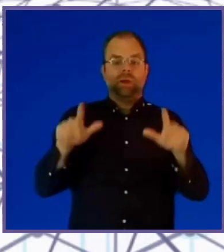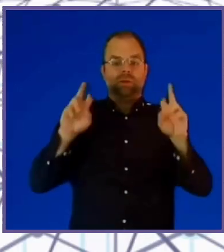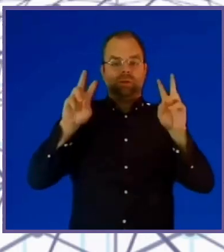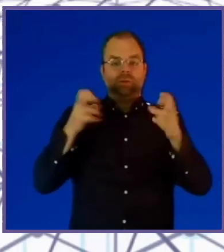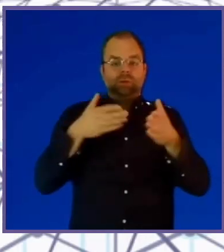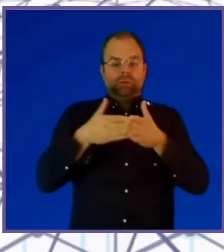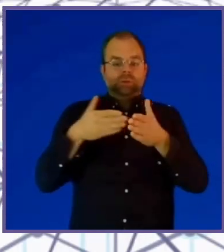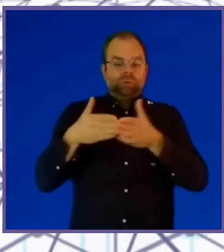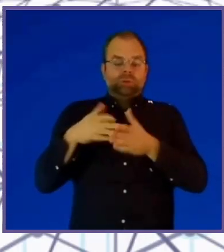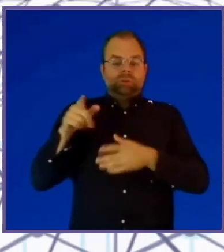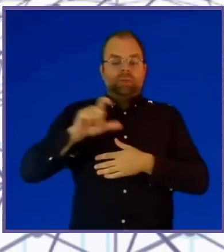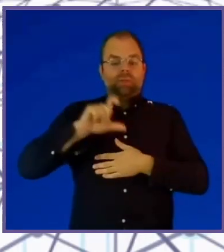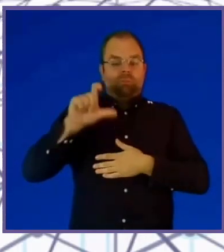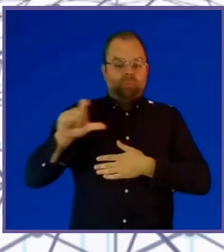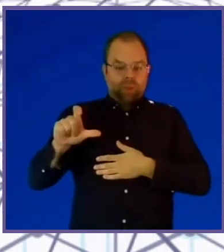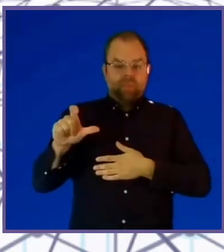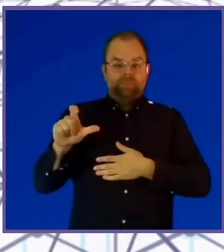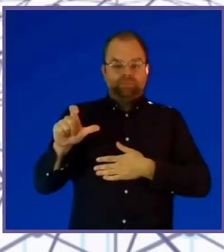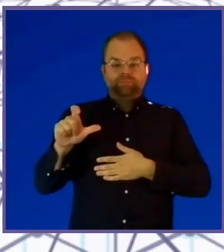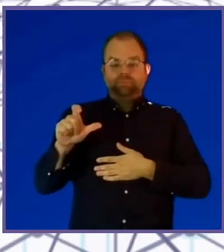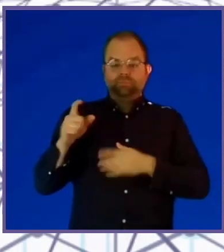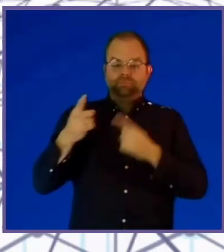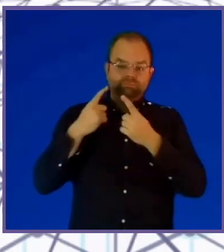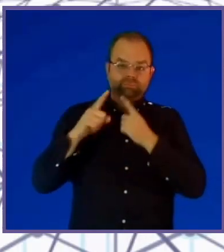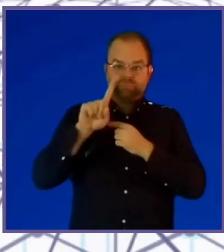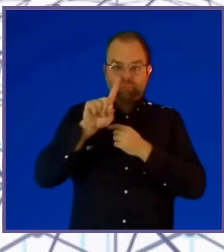faced by wheelchair users and service providers in the country.